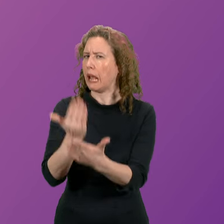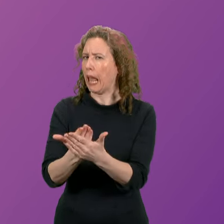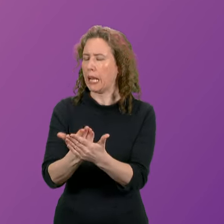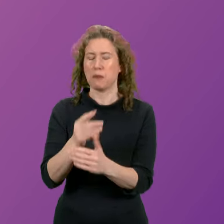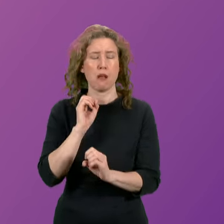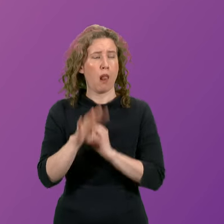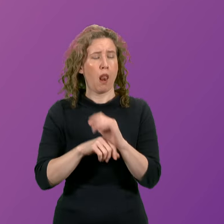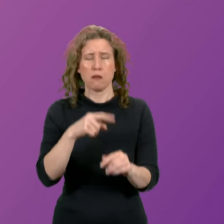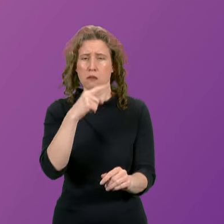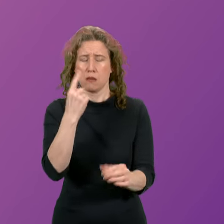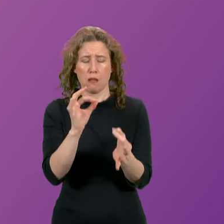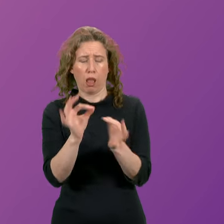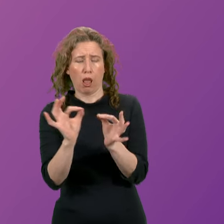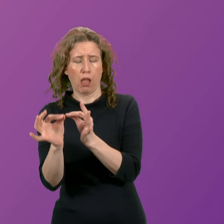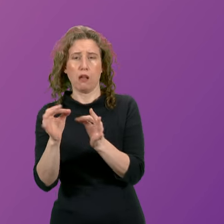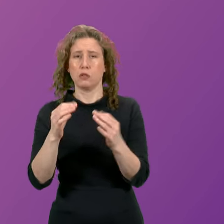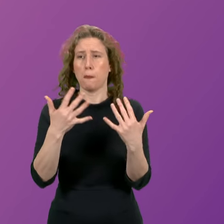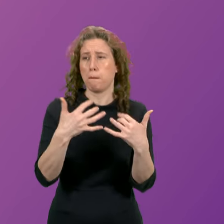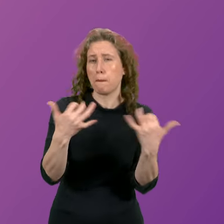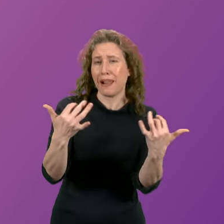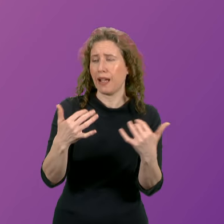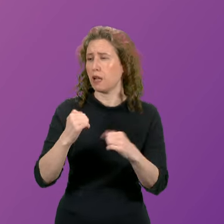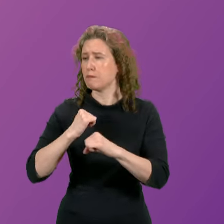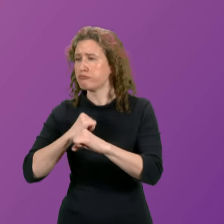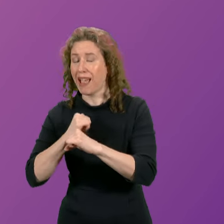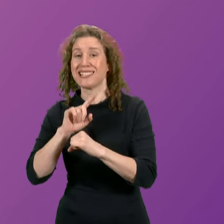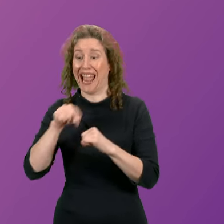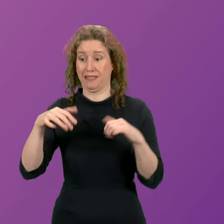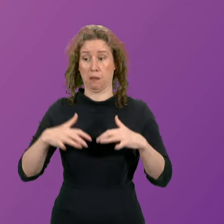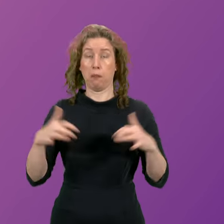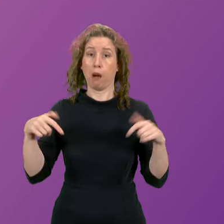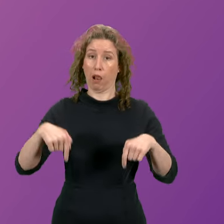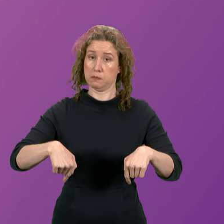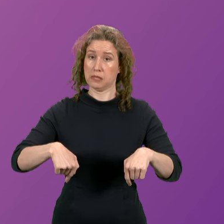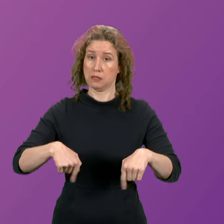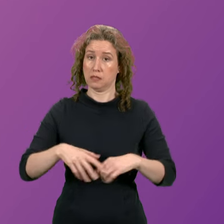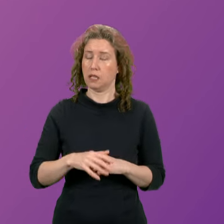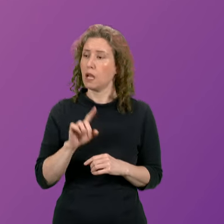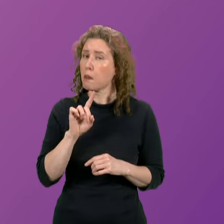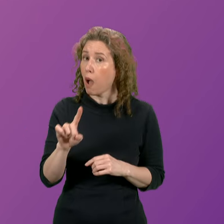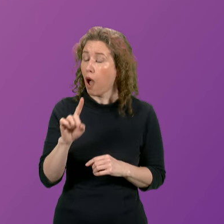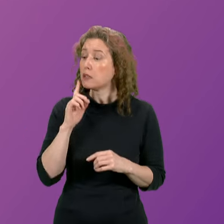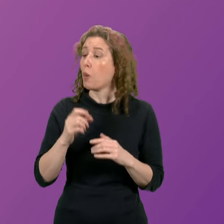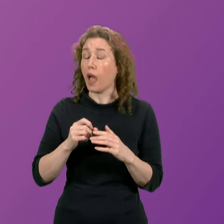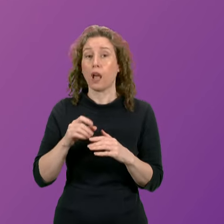the public, the press and this Parliament. However, when the scandal came to light,